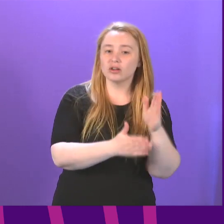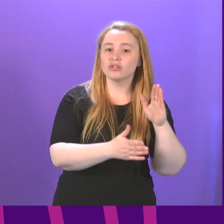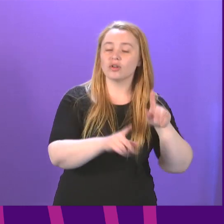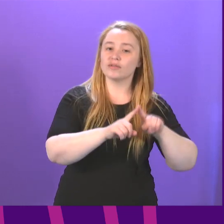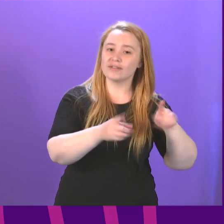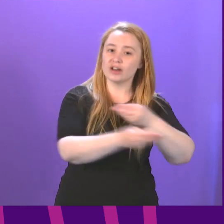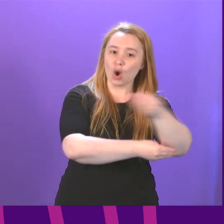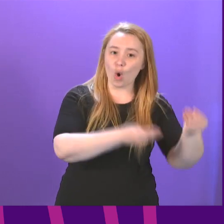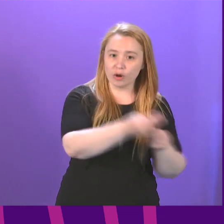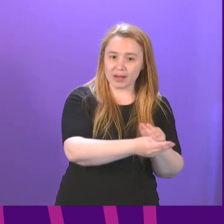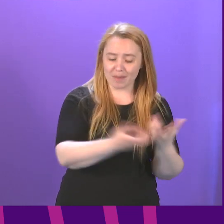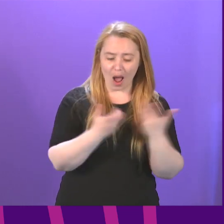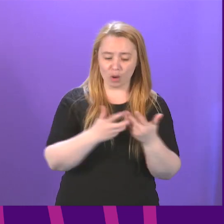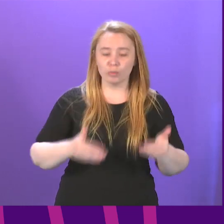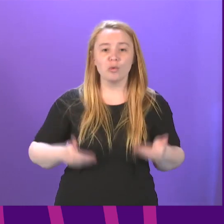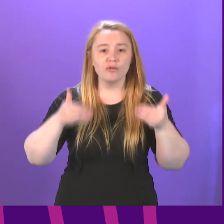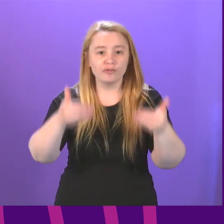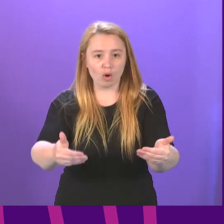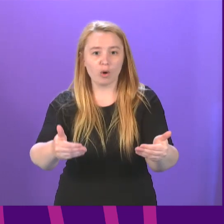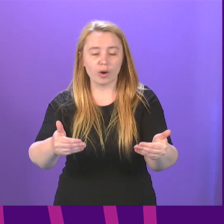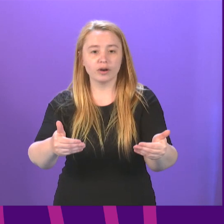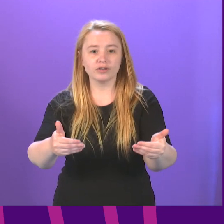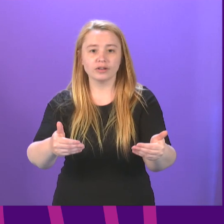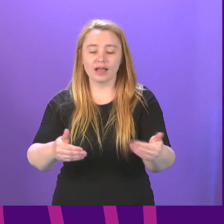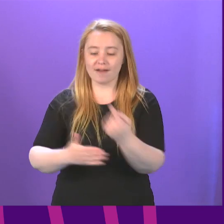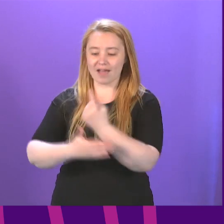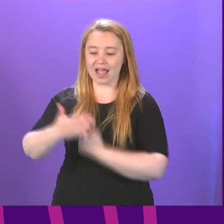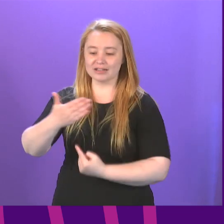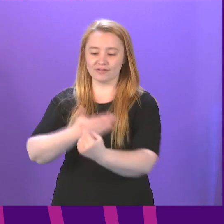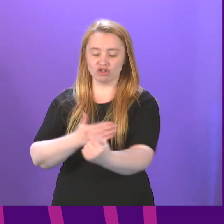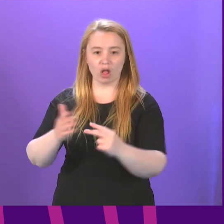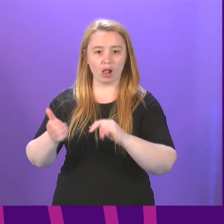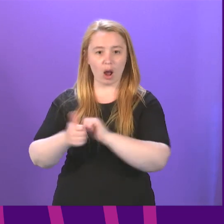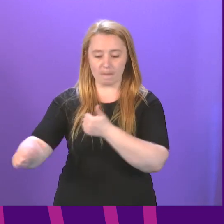on how we go forward. We are tasking individual companies with looking very carefully at their